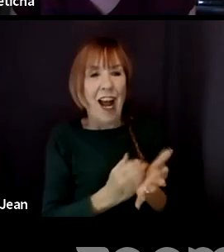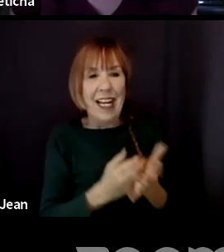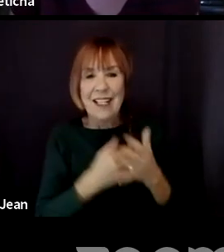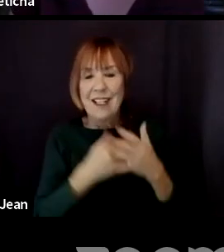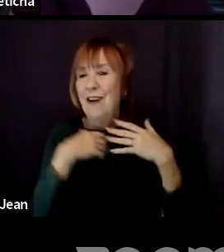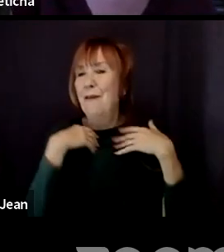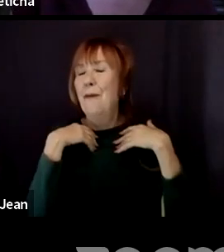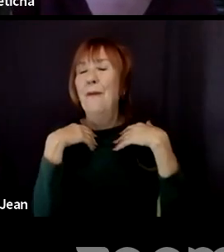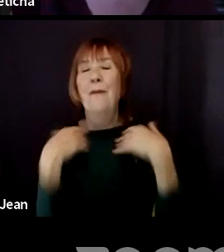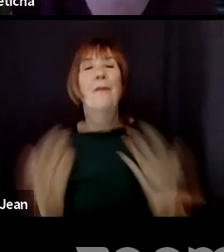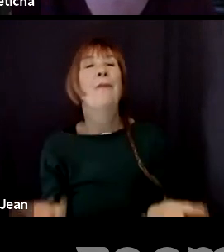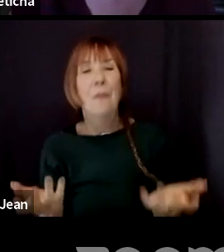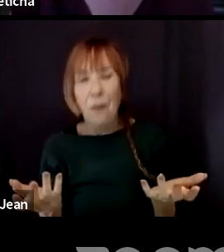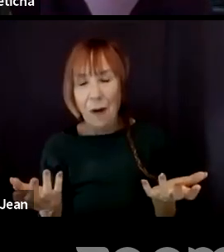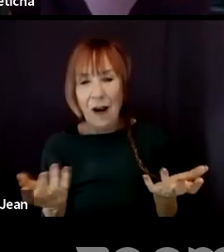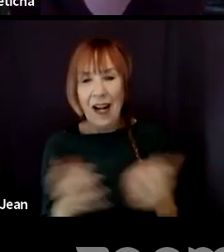I begin with fire a little...